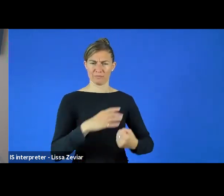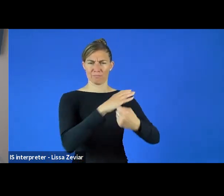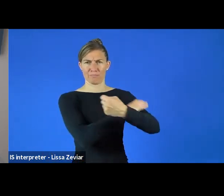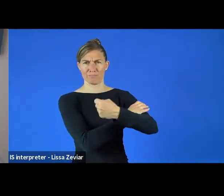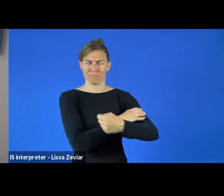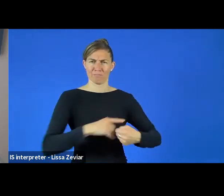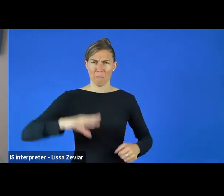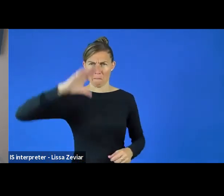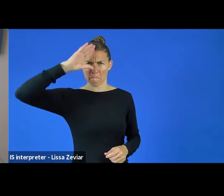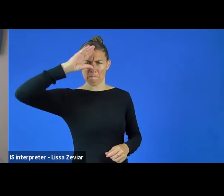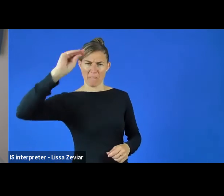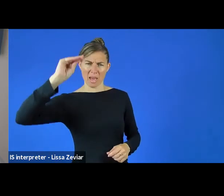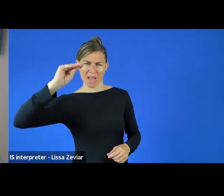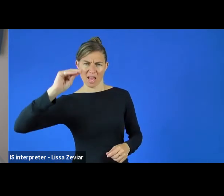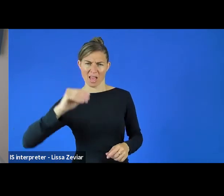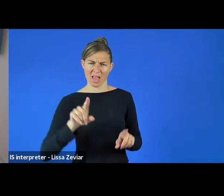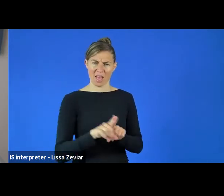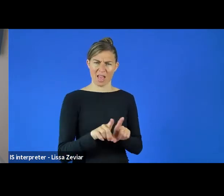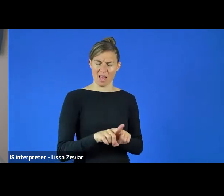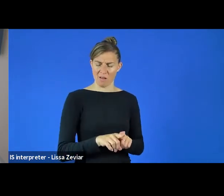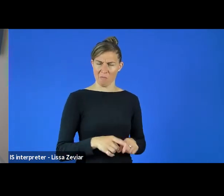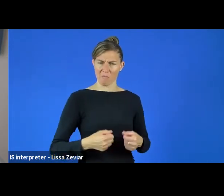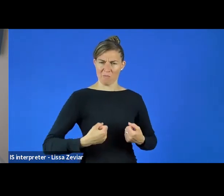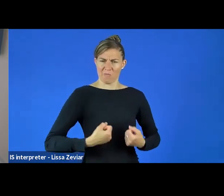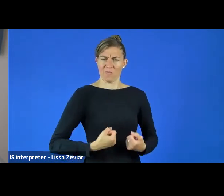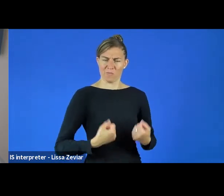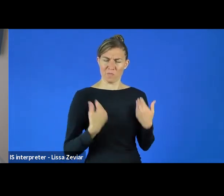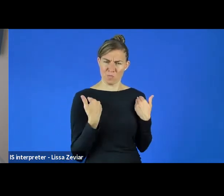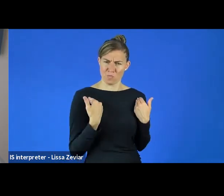and a certain, I would say, aggressive posture.